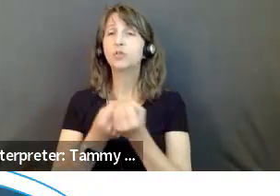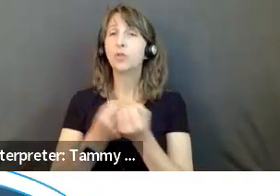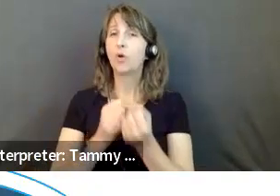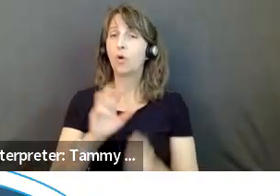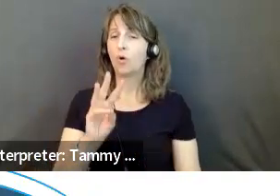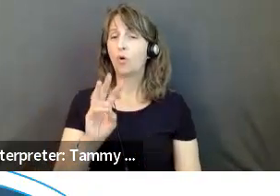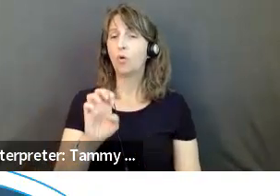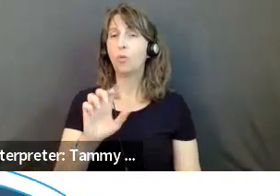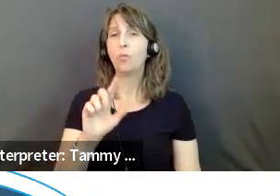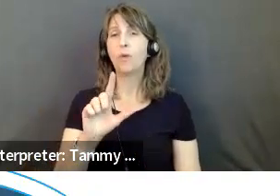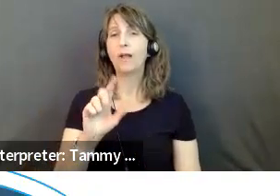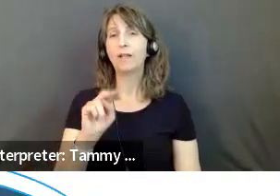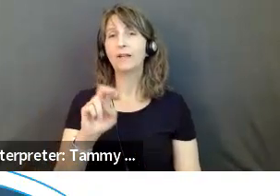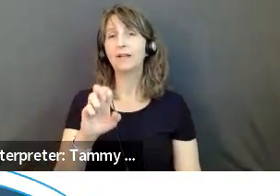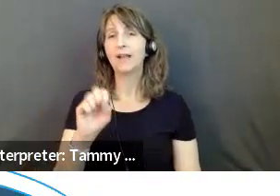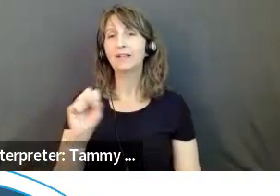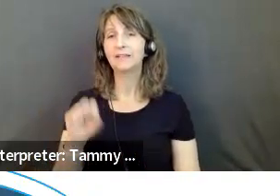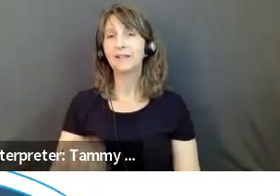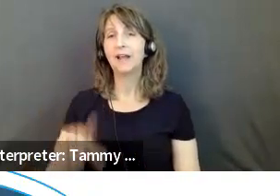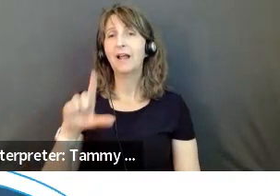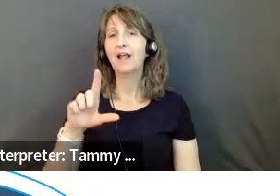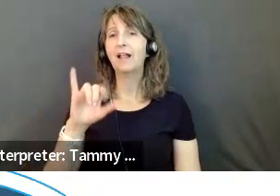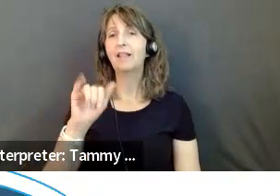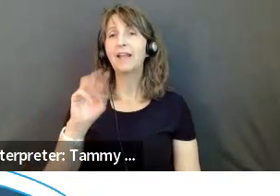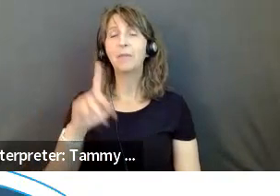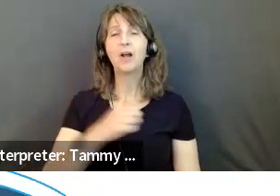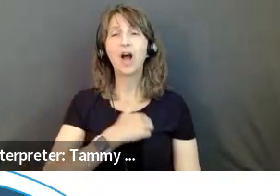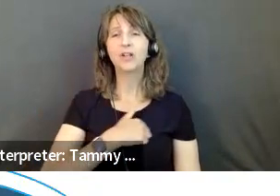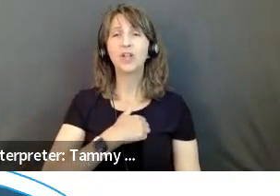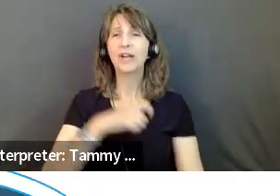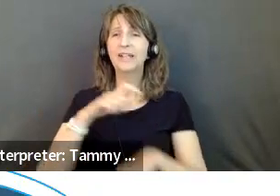And Dr. Kelly, I'm gonna go ahead and jump in. I'm sorry. We're almost at a time.